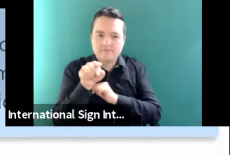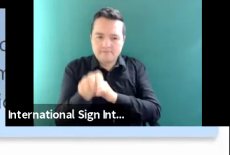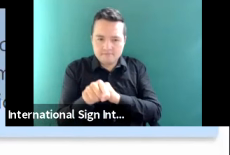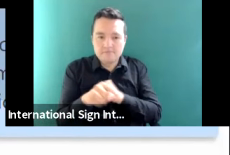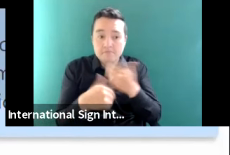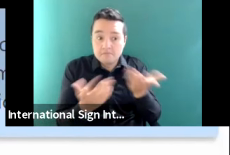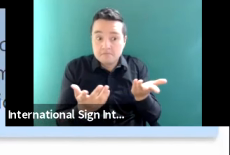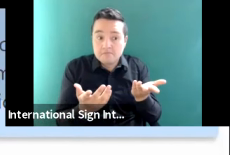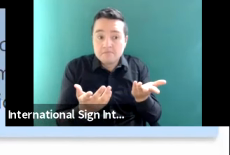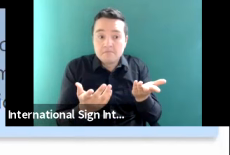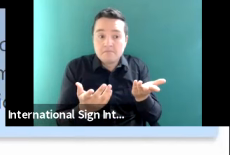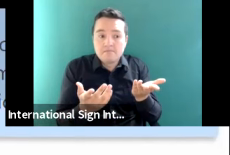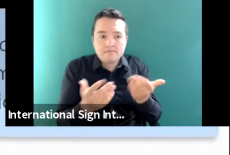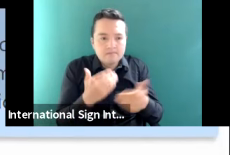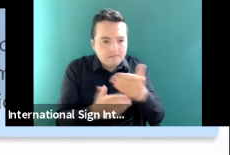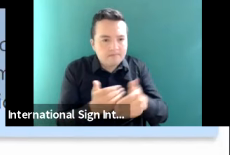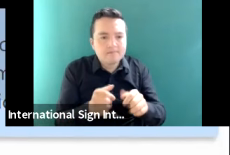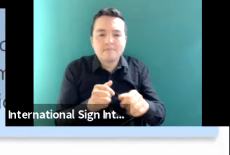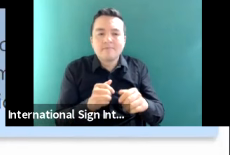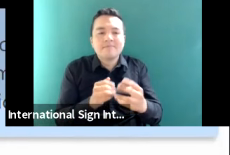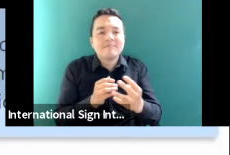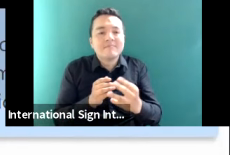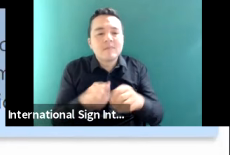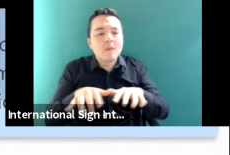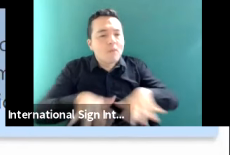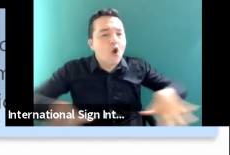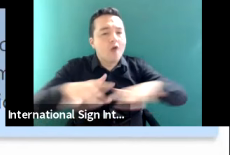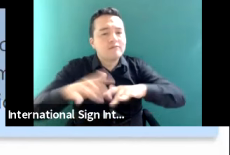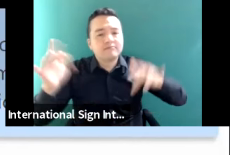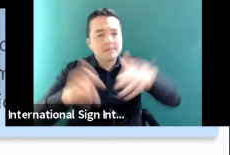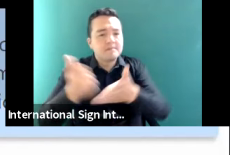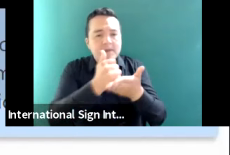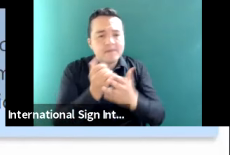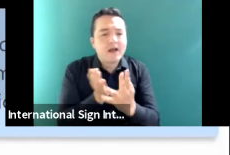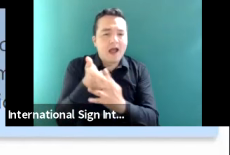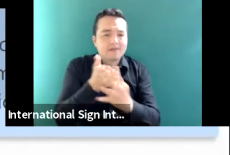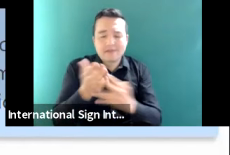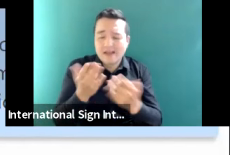Right now our focus is TV and video programs and the procurement policies.